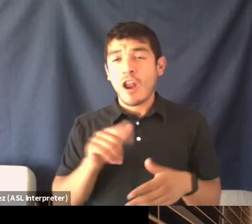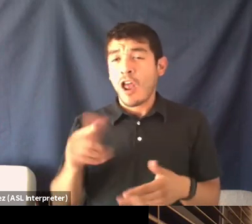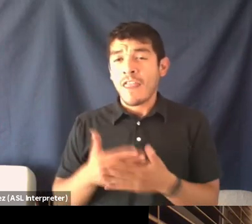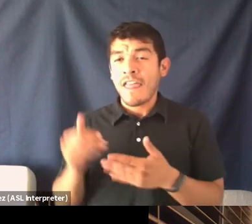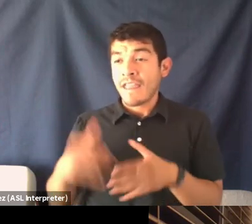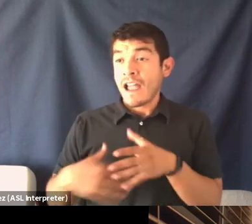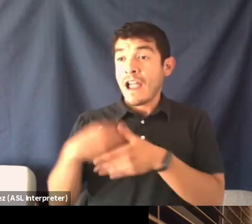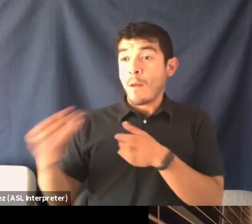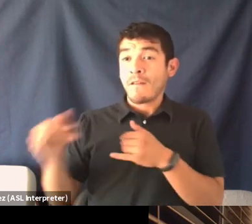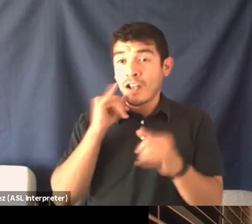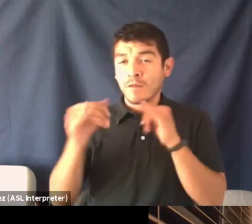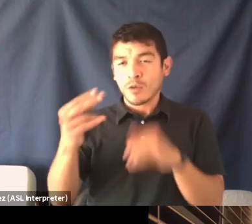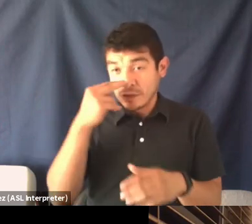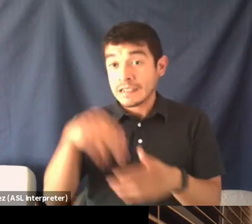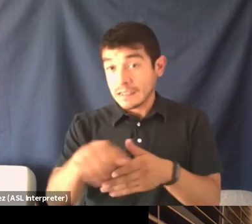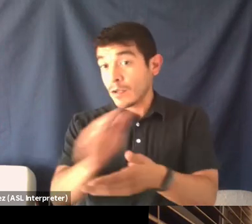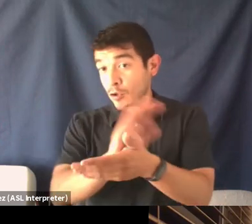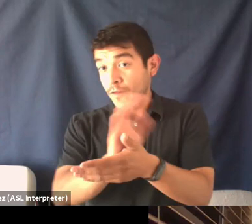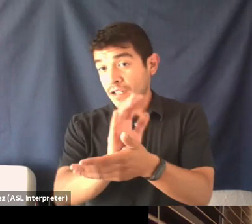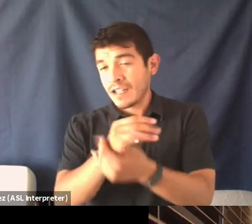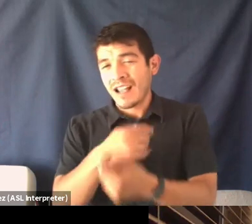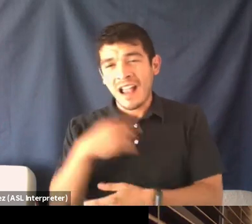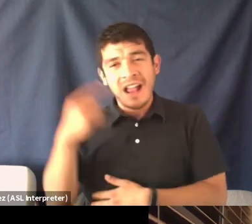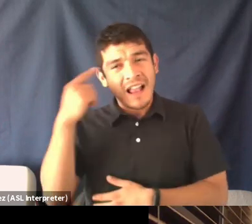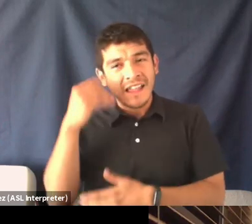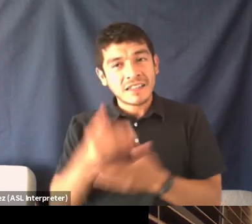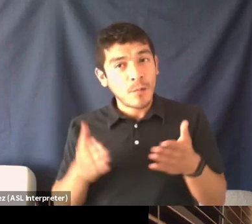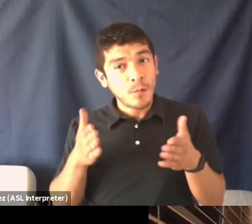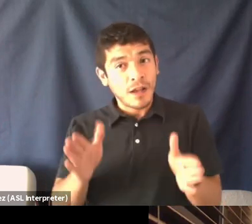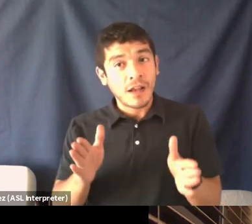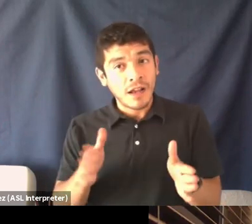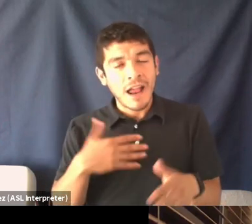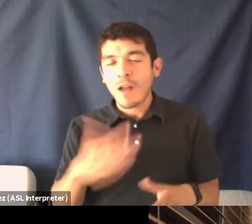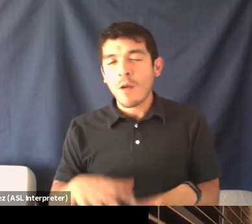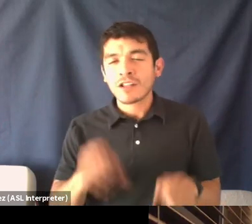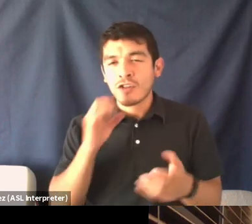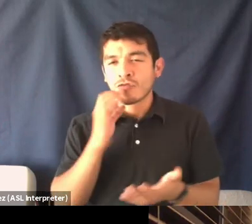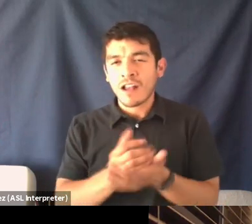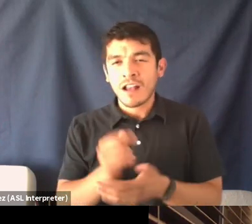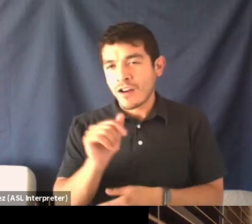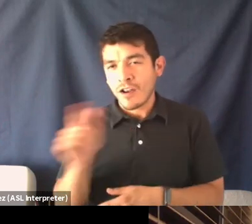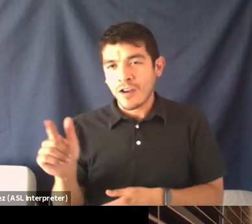that you sort of see in the film. I think in some ways, I mean, I don't wanna take credit at all for that kind of - No you were their therapist.